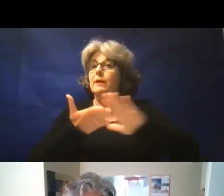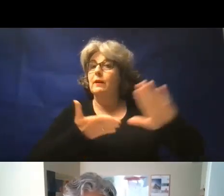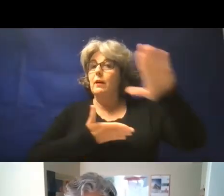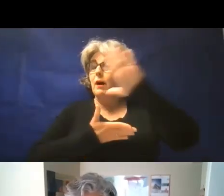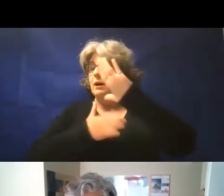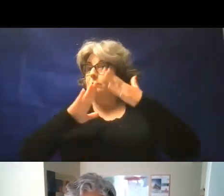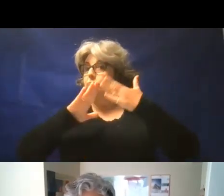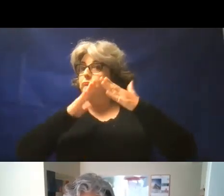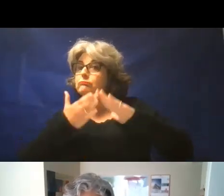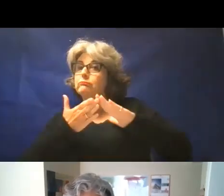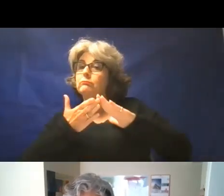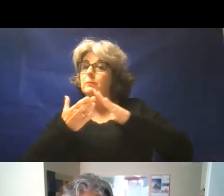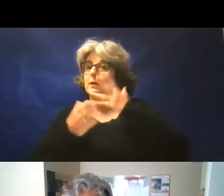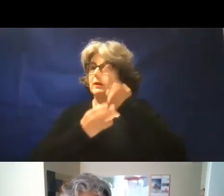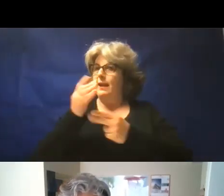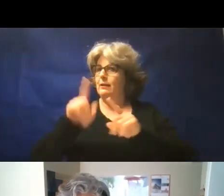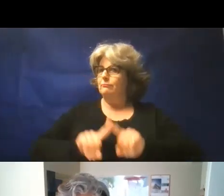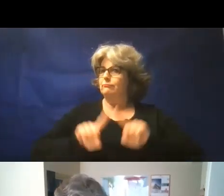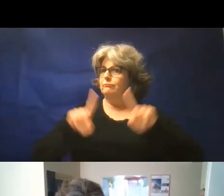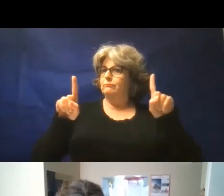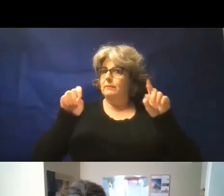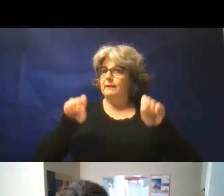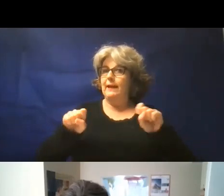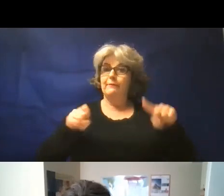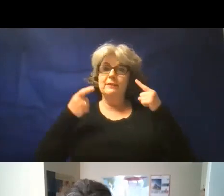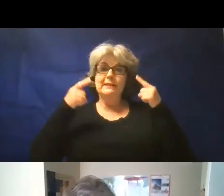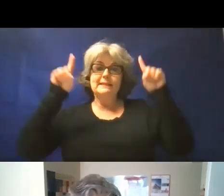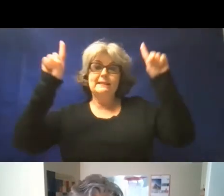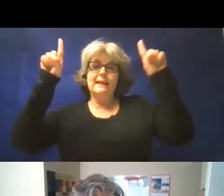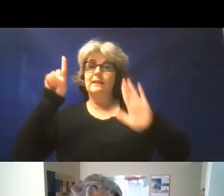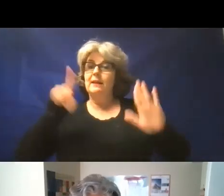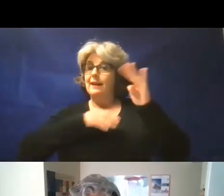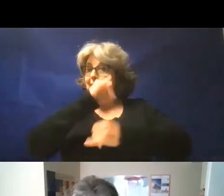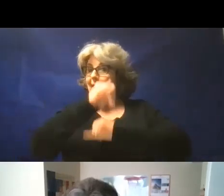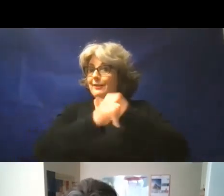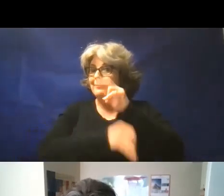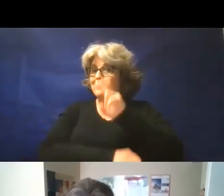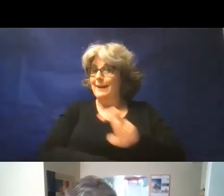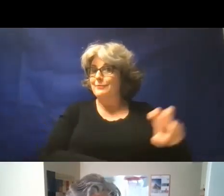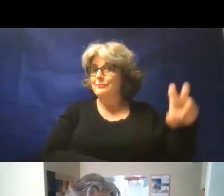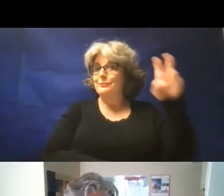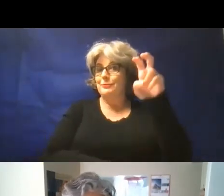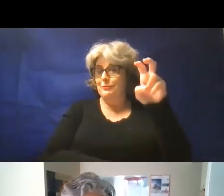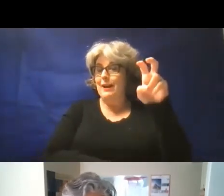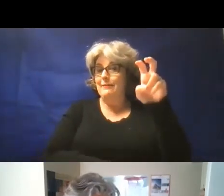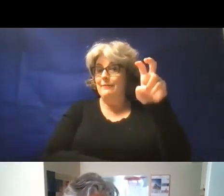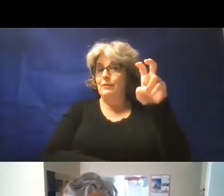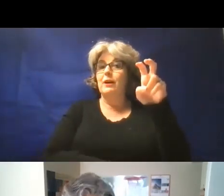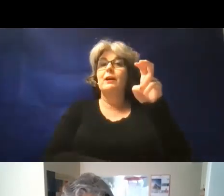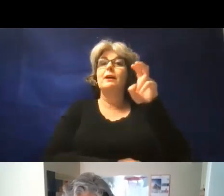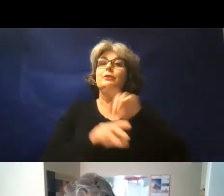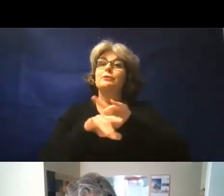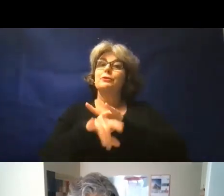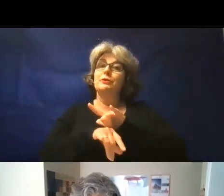make an enormous difference for the success of our international travel both outbound and incoming